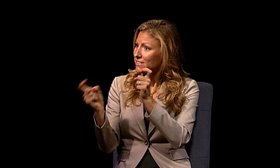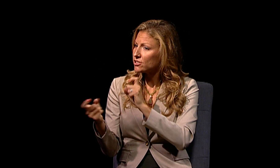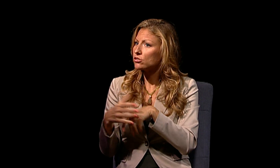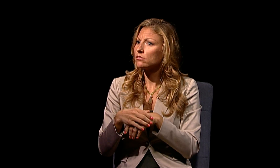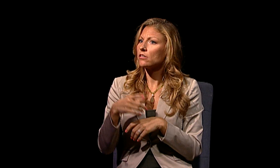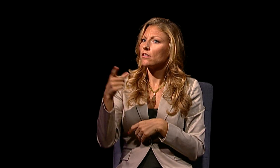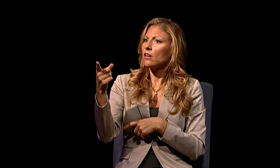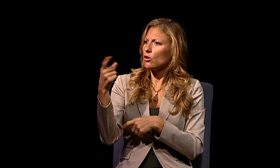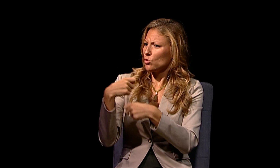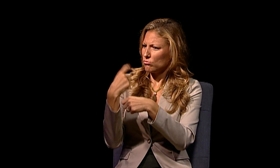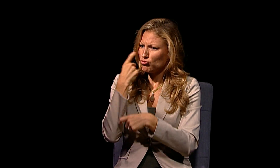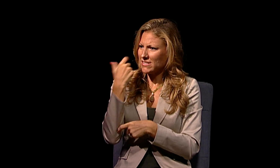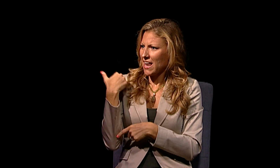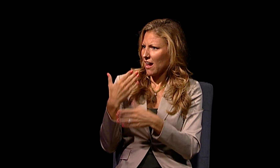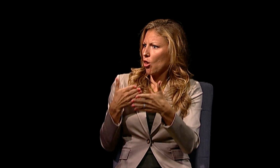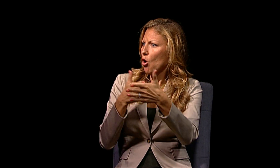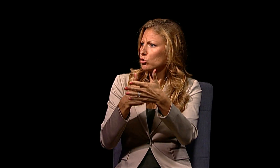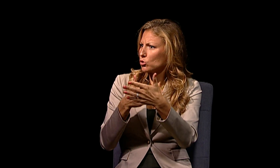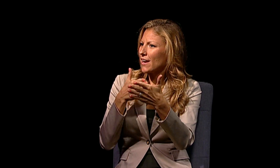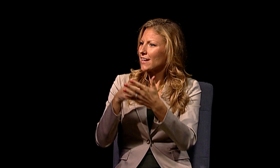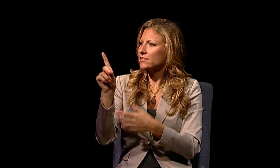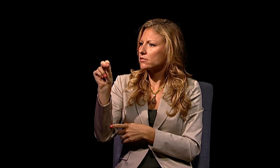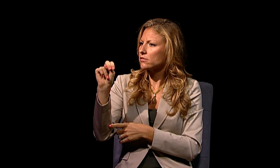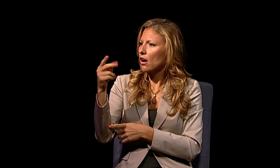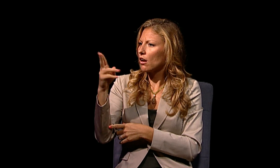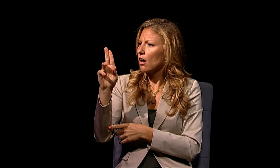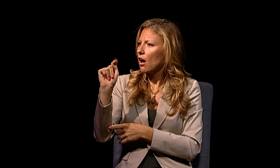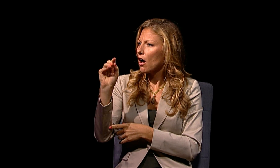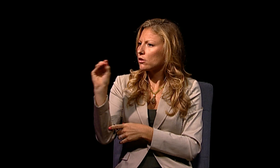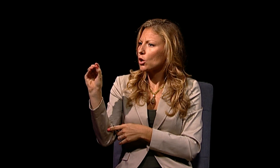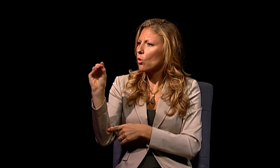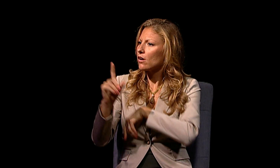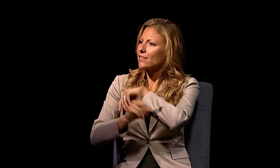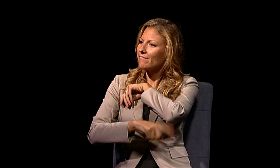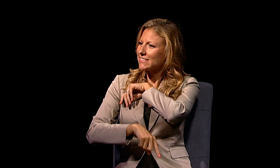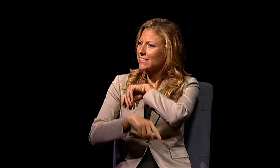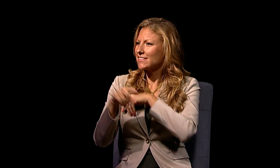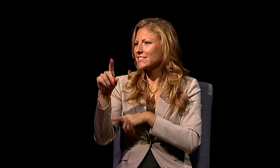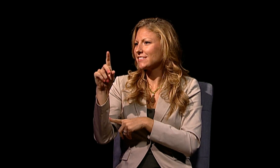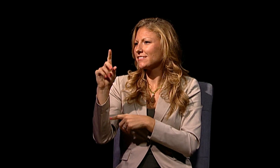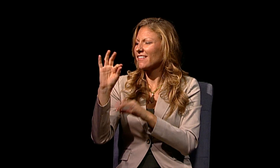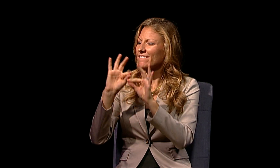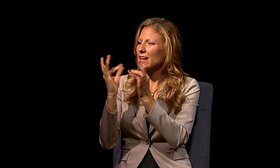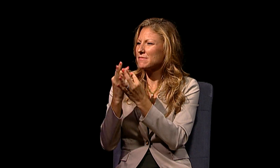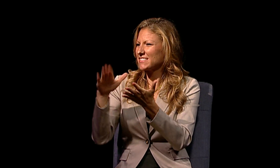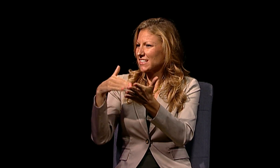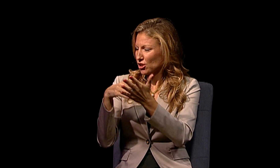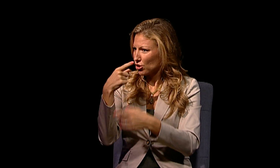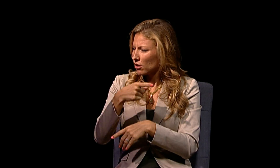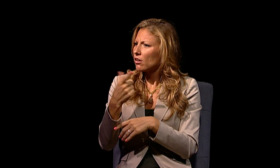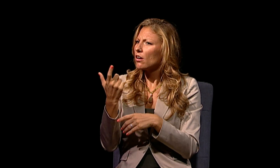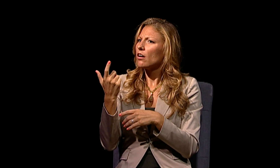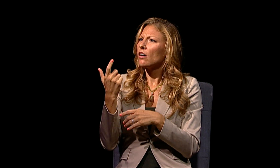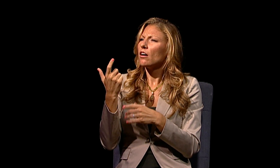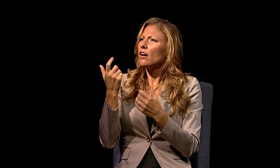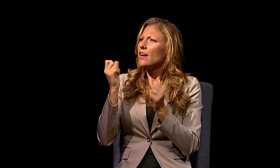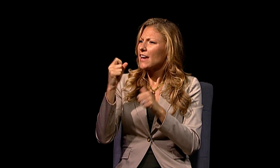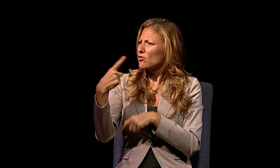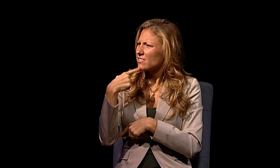SO SPEAKING OF MAKING CHANGES, YOU RECENTLY WERE INVOLVED WITH A LAWSUIT AGAINST THE HUTTO FAMILY DETENTION CENTER.